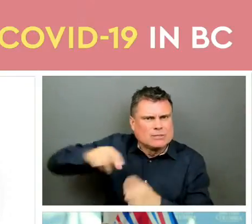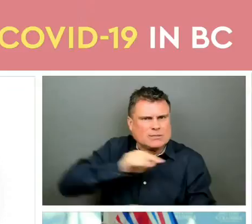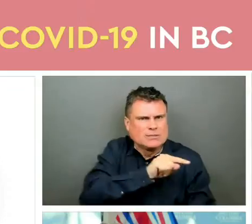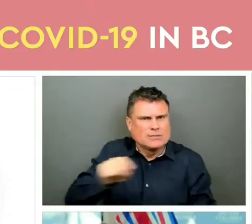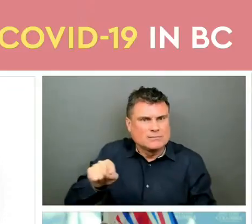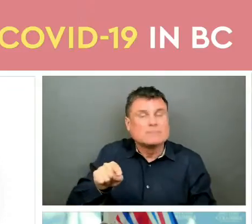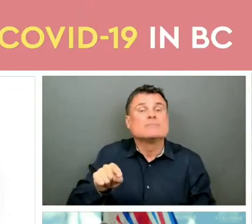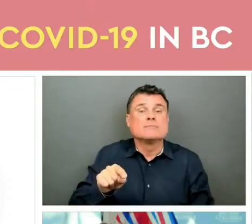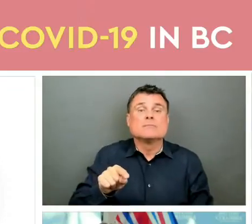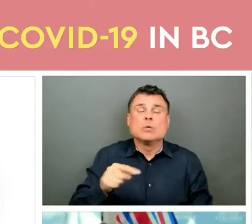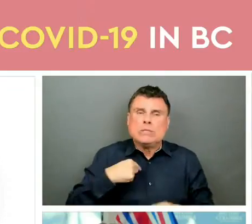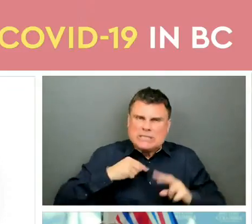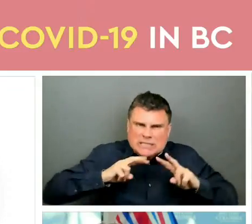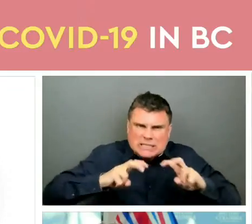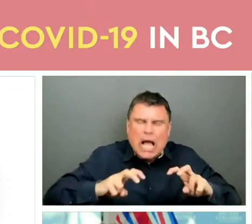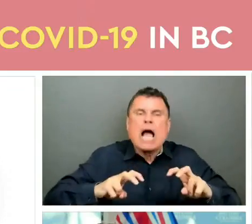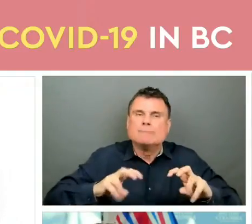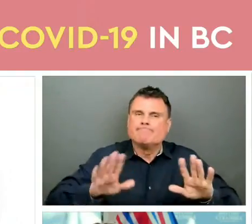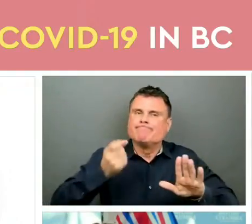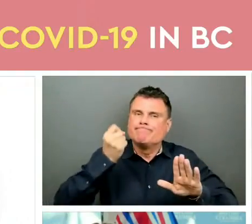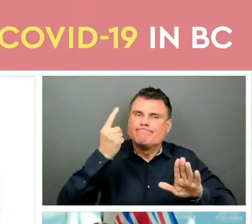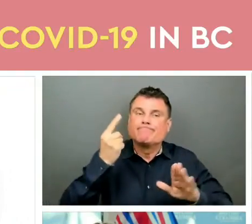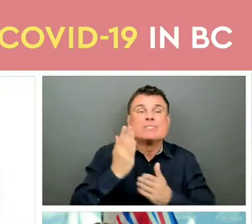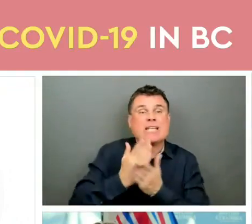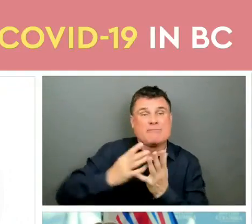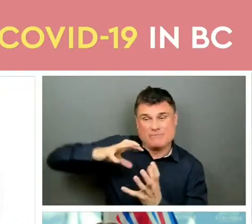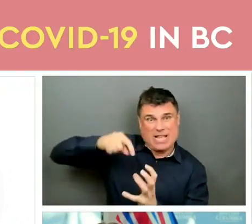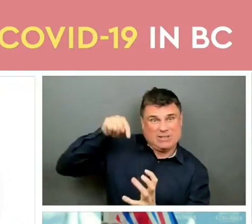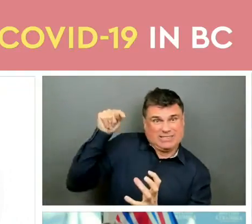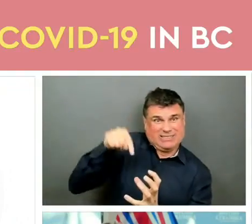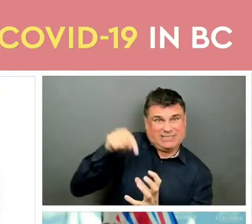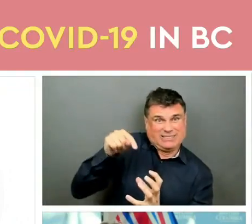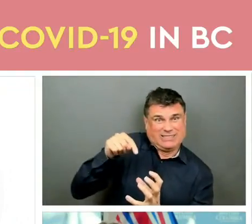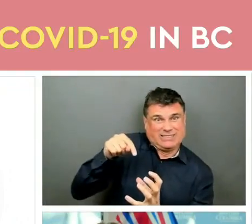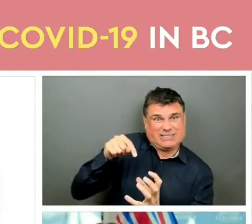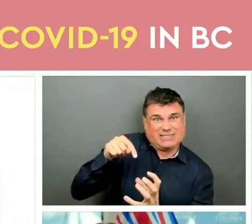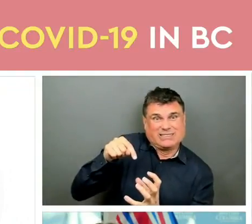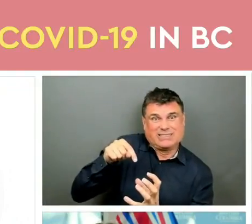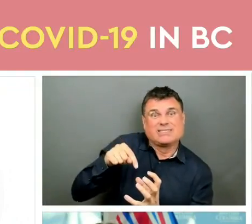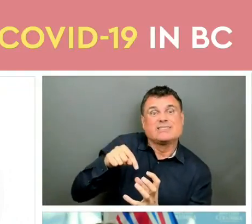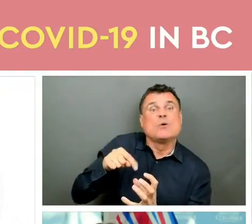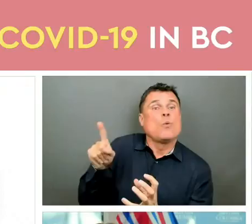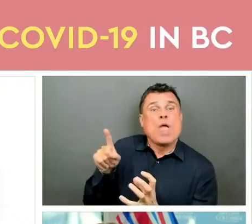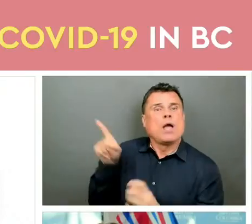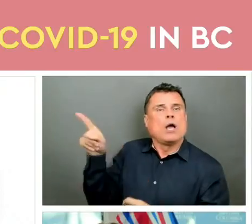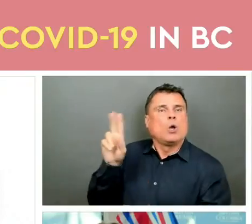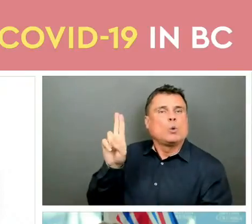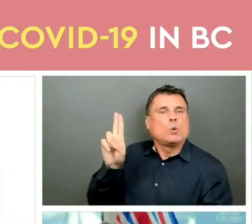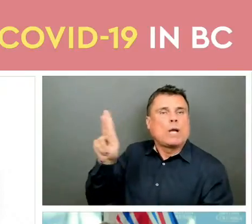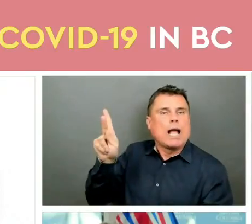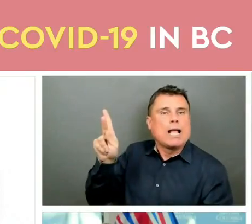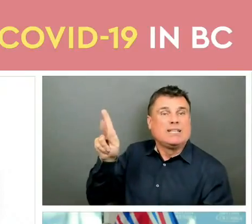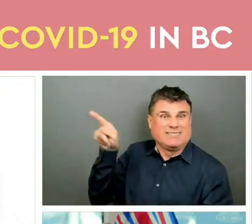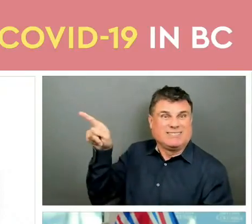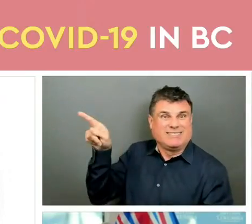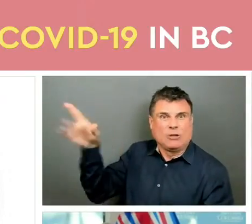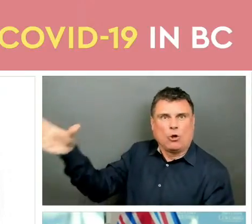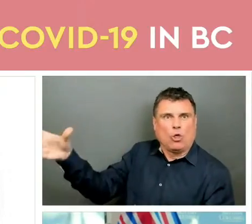variants of concern, particularly the ones we have seen from UK, the B 117, are likely to over take and